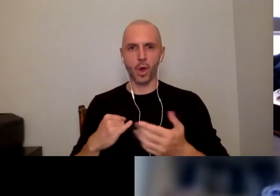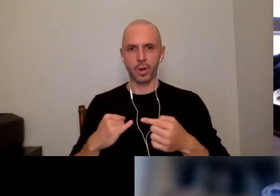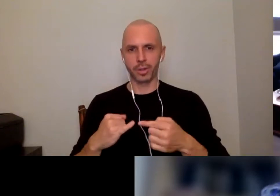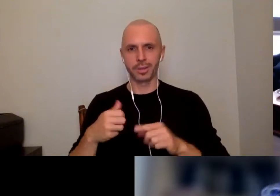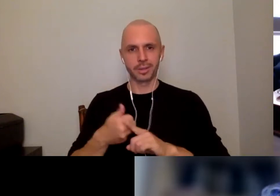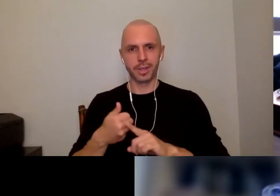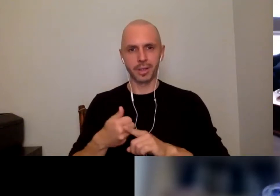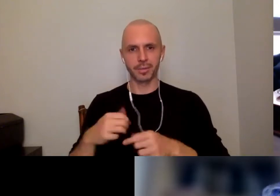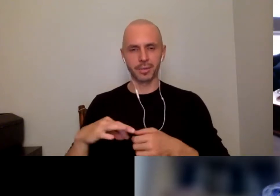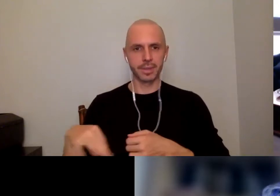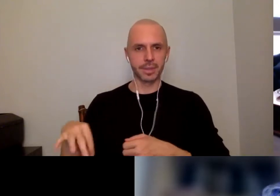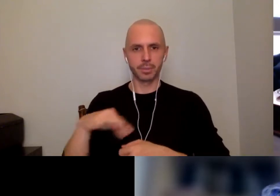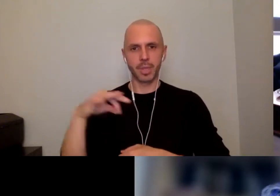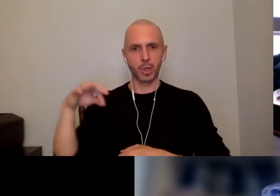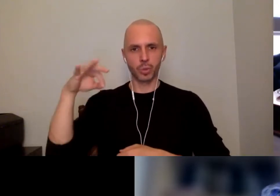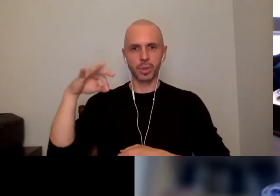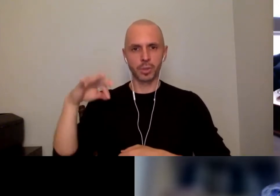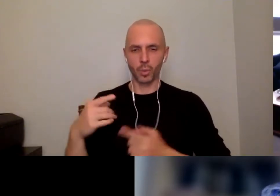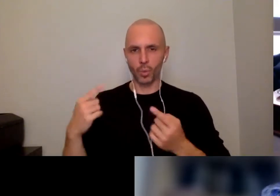and so when you work have worked closely with people